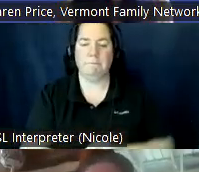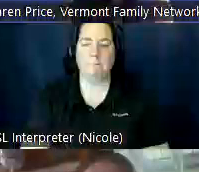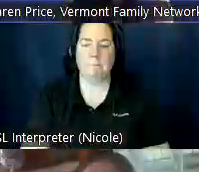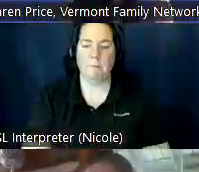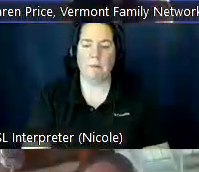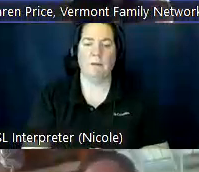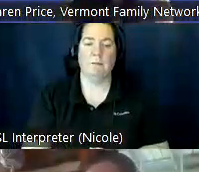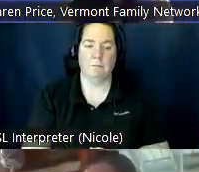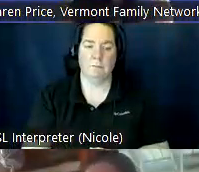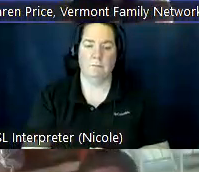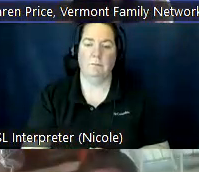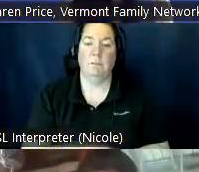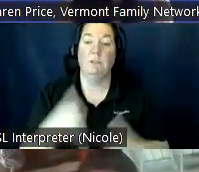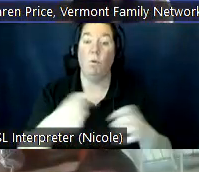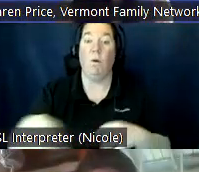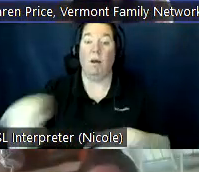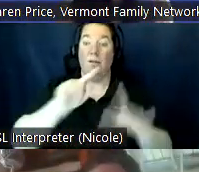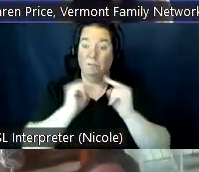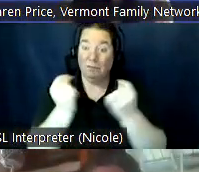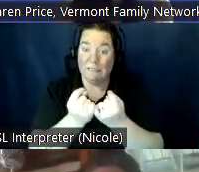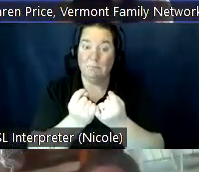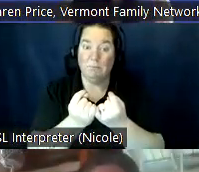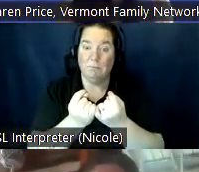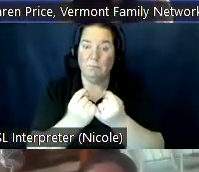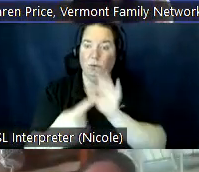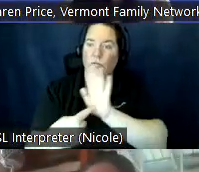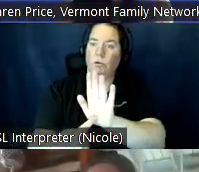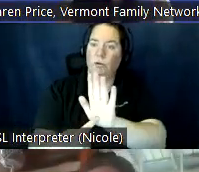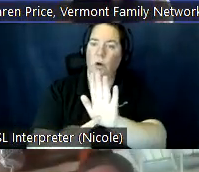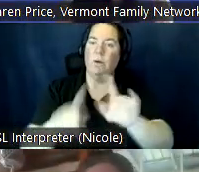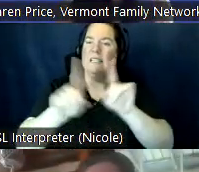teams to consider if that measure demonstrates adverse effect. And that's a team decision,